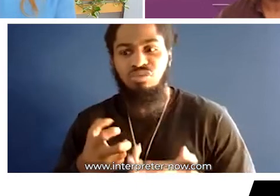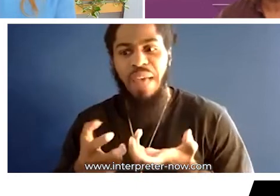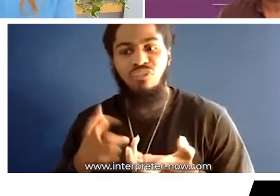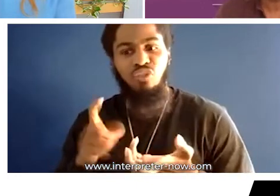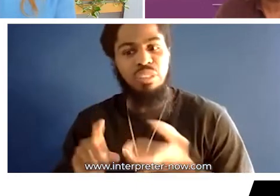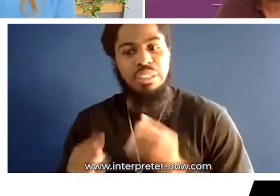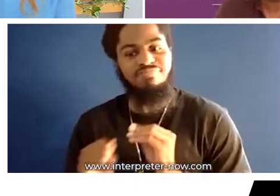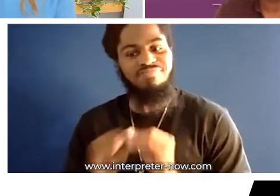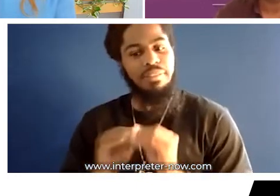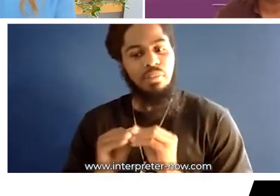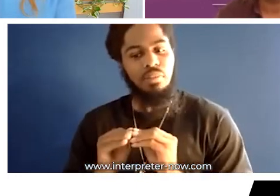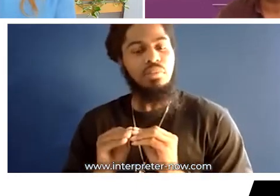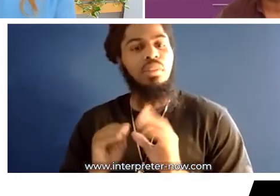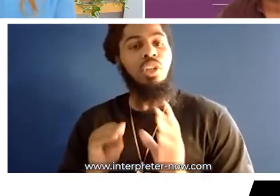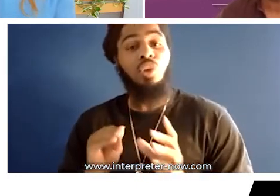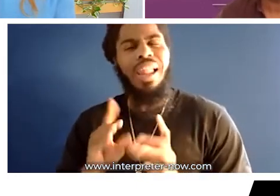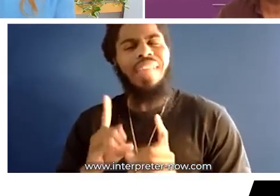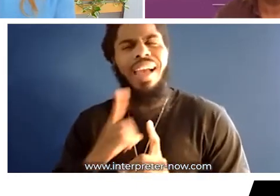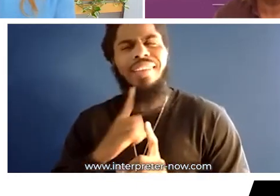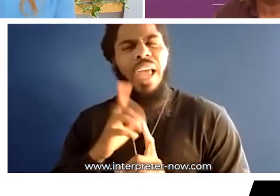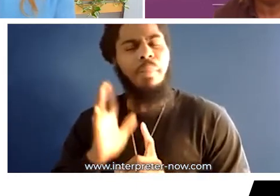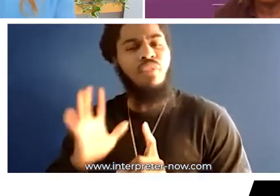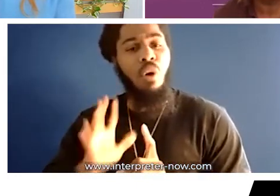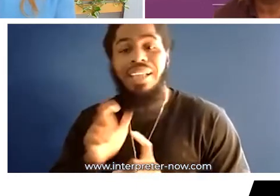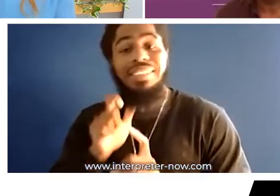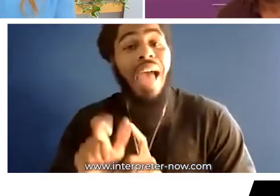I think before, as I mentioned, not just where people work, but how.